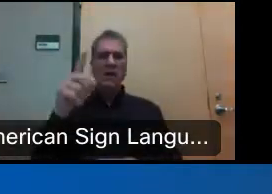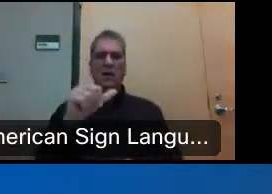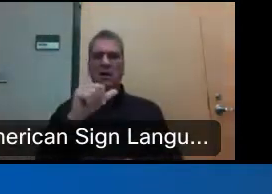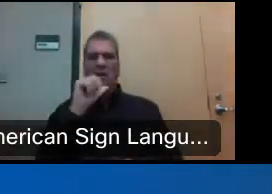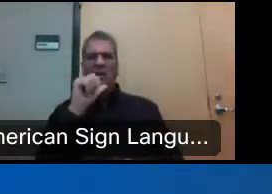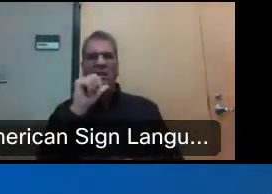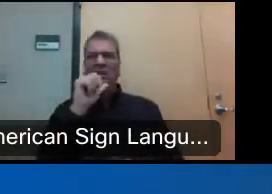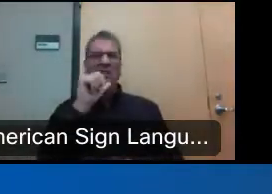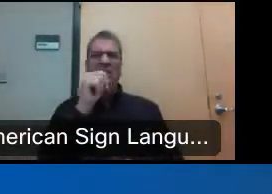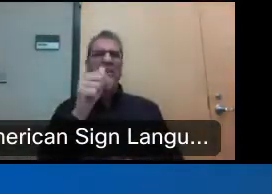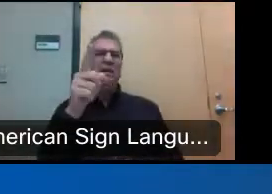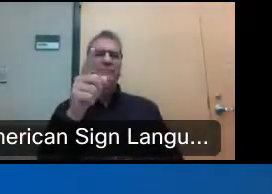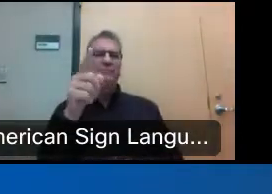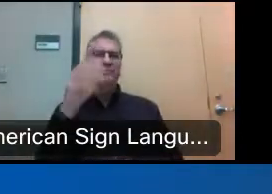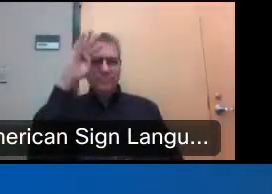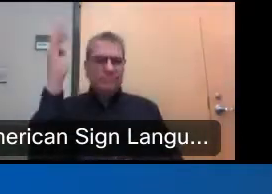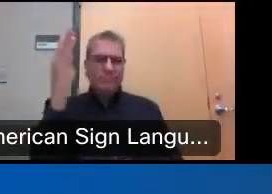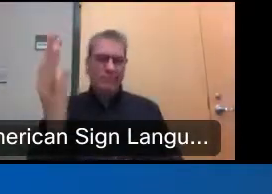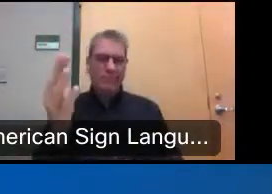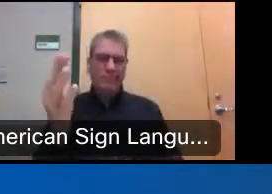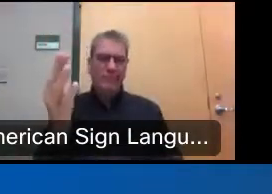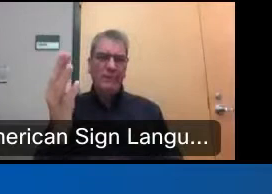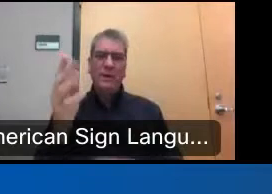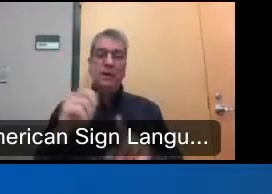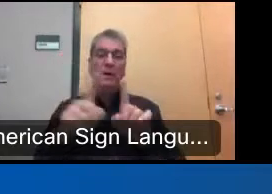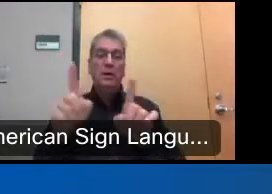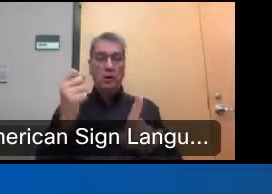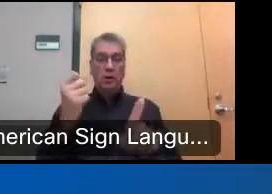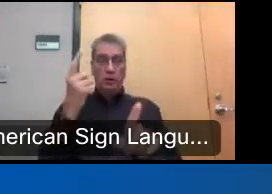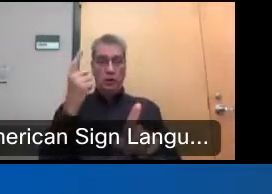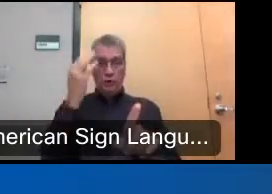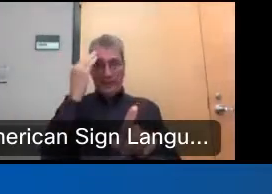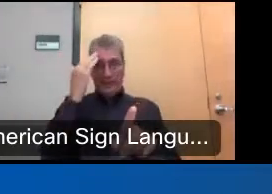known what you were talking about. We know that if you go back to those peaks,